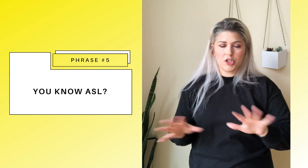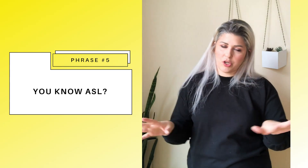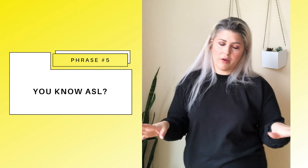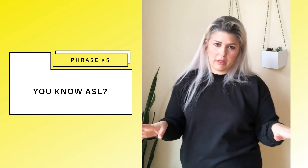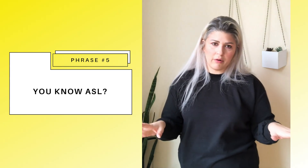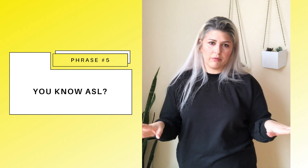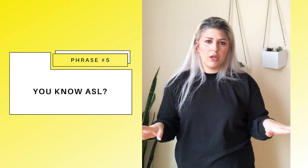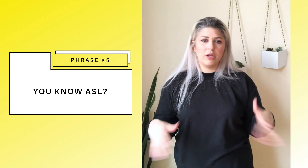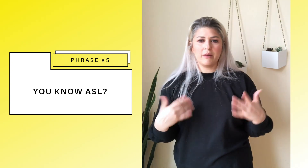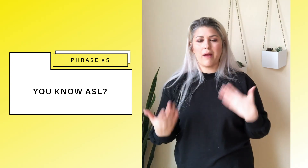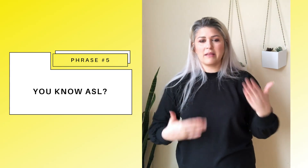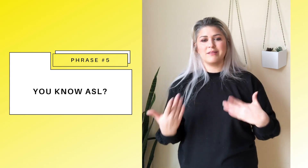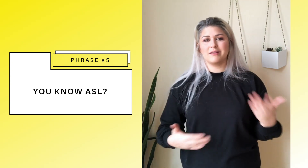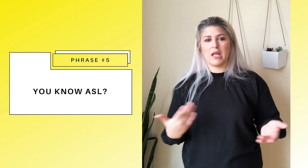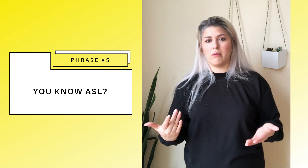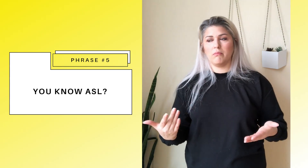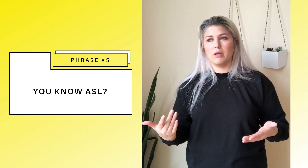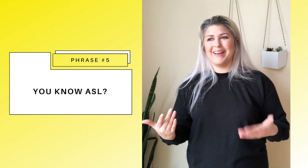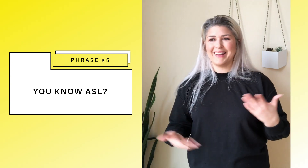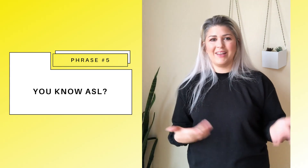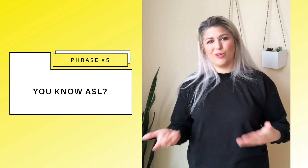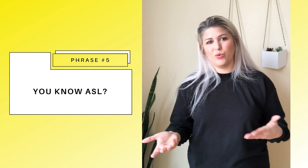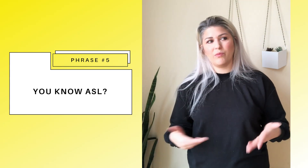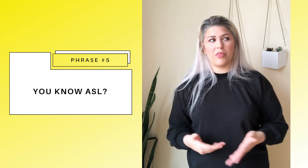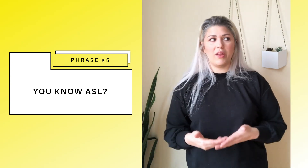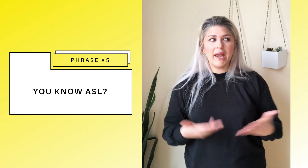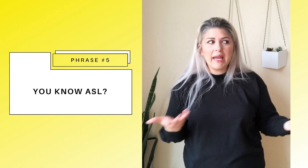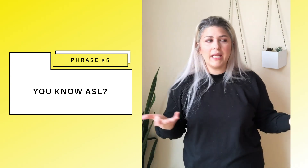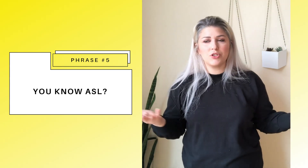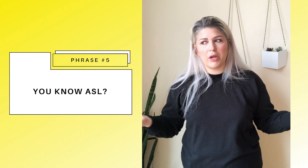First you need to practice the same etiquette you would with any stranger in a